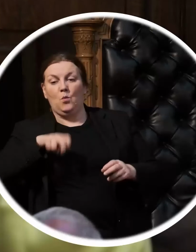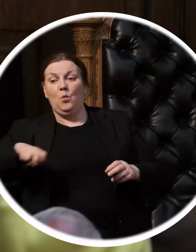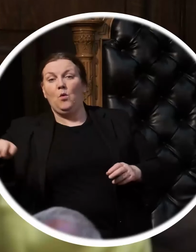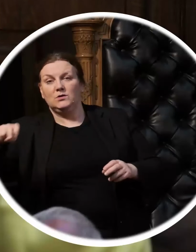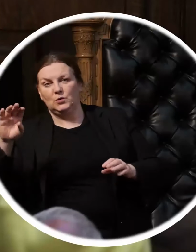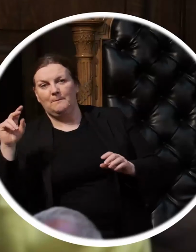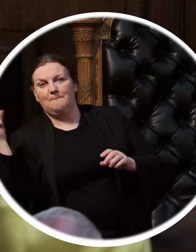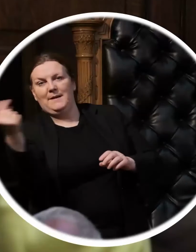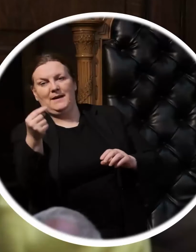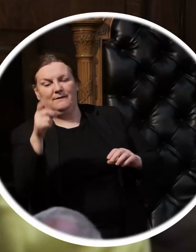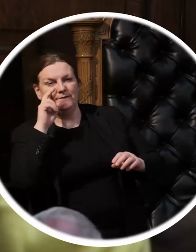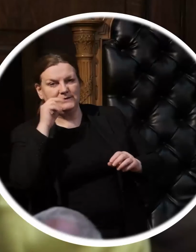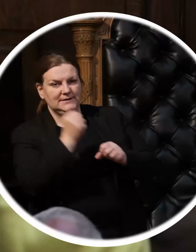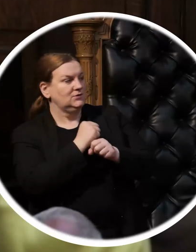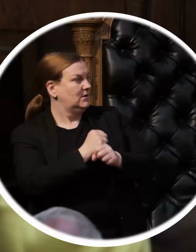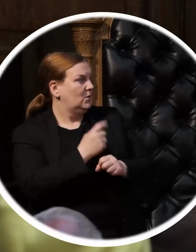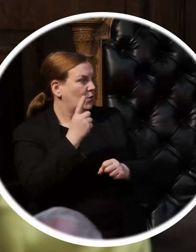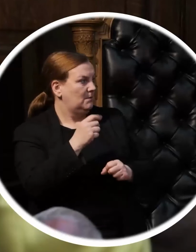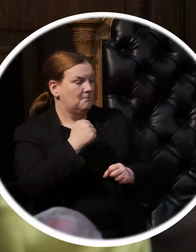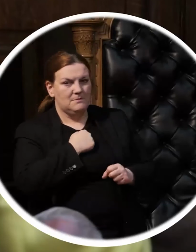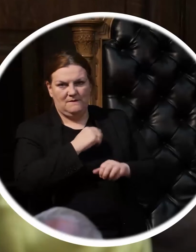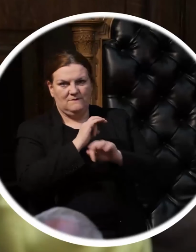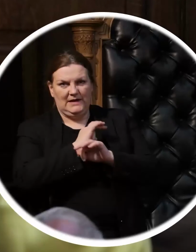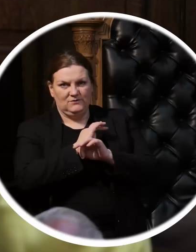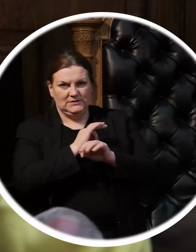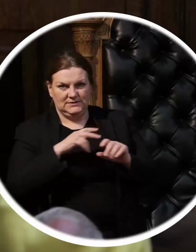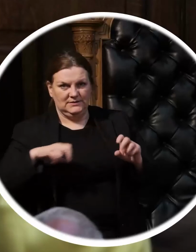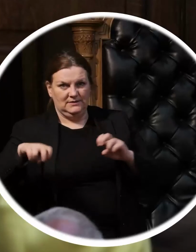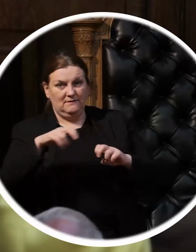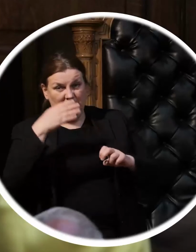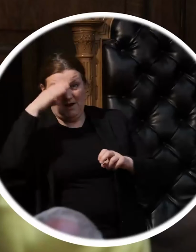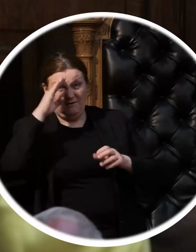And it's probably one of my favourite features of Irish railway architecture.